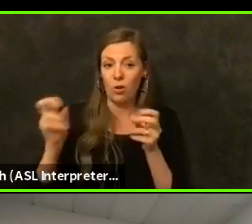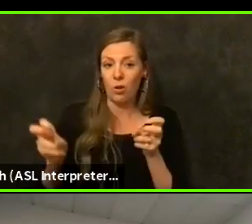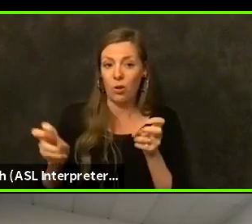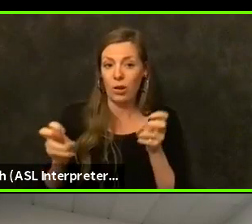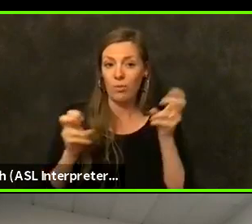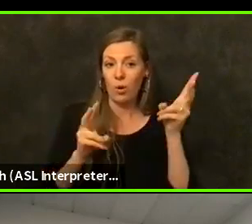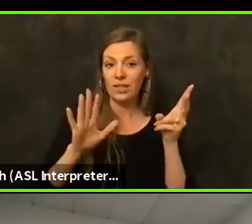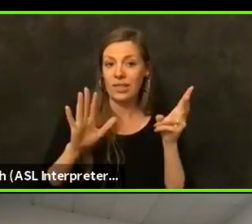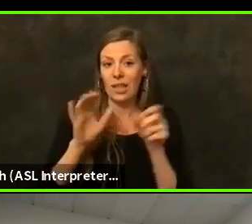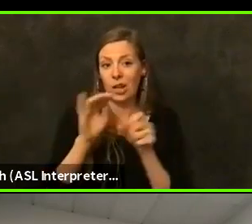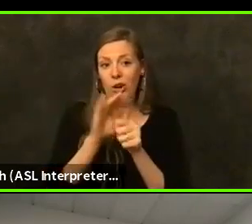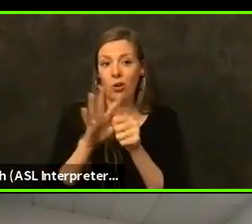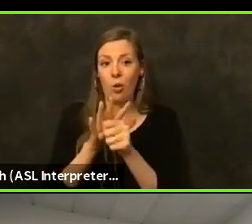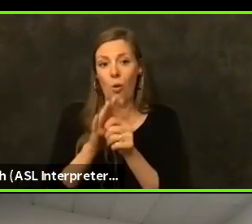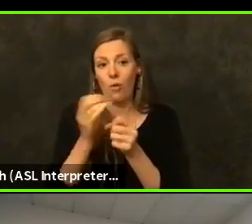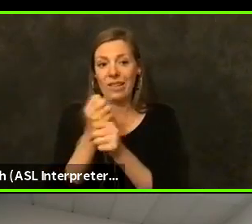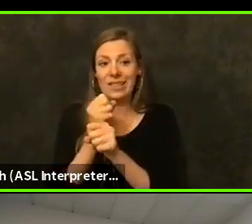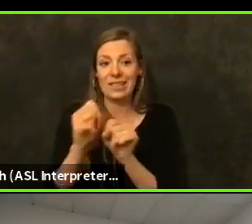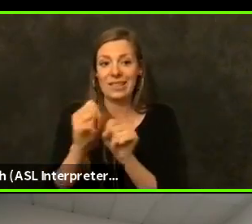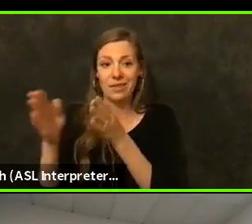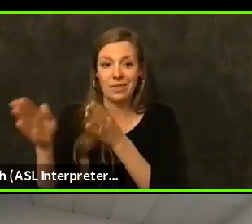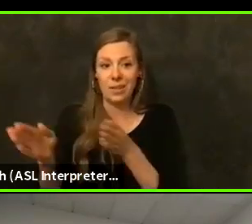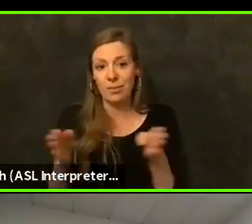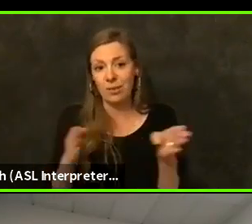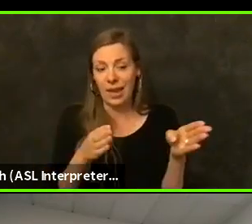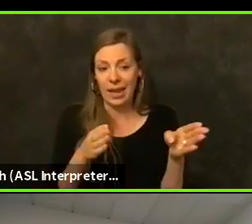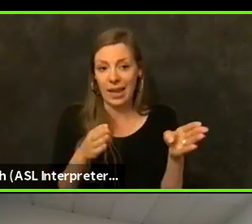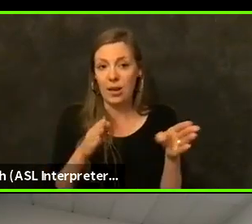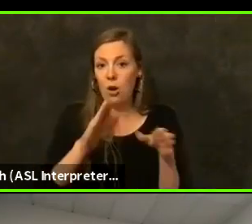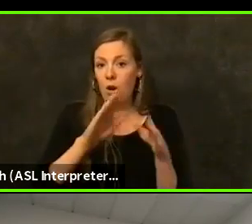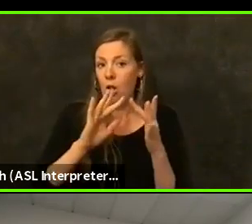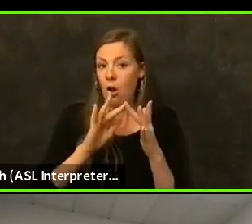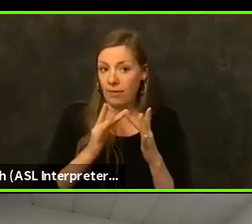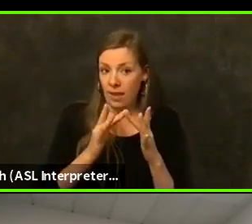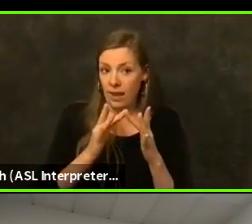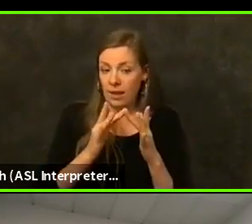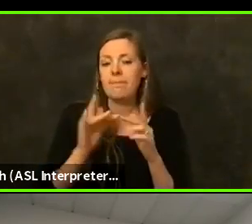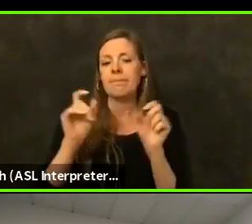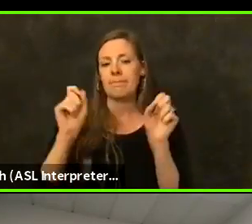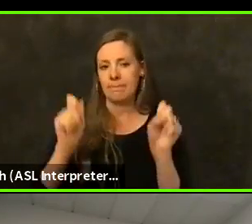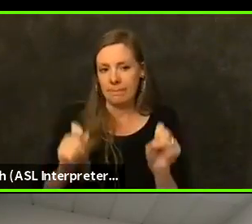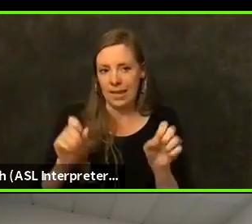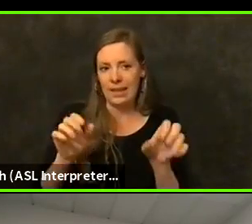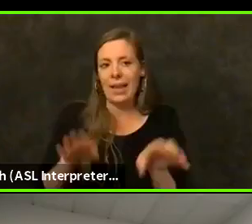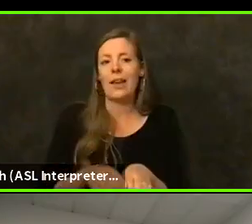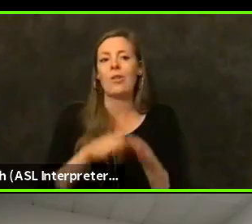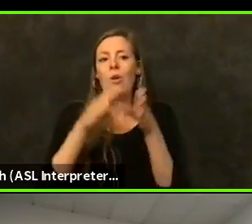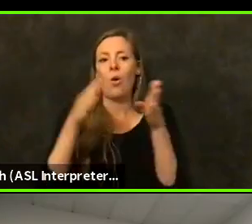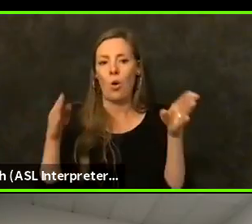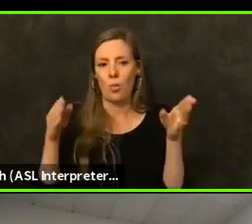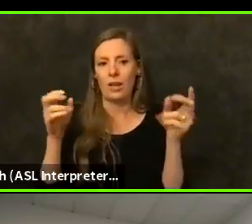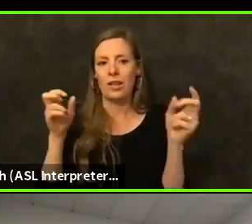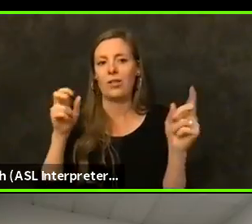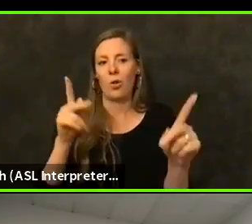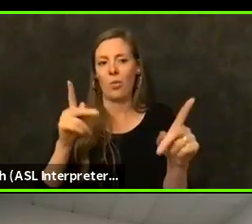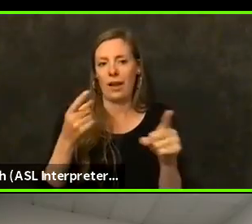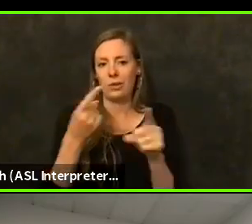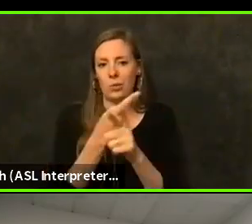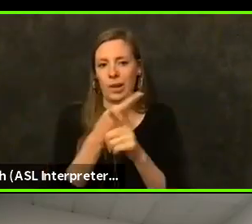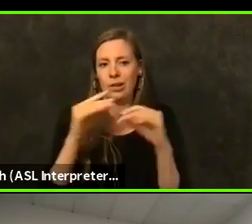are covid safety plan Kaspi online, then they can return to in-person instruction